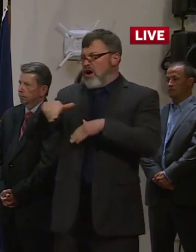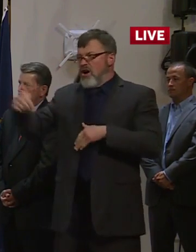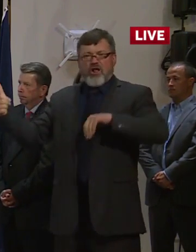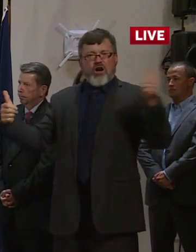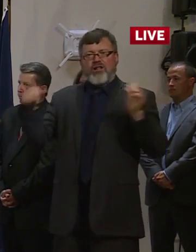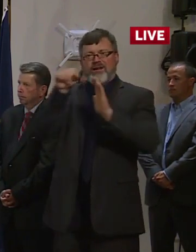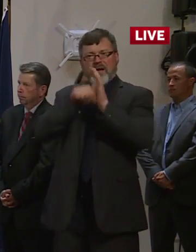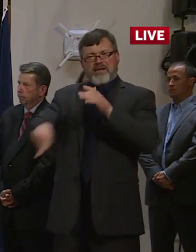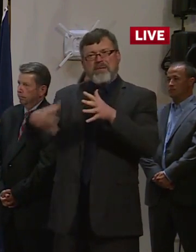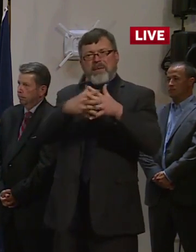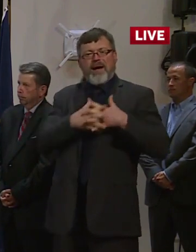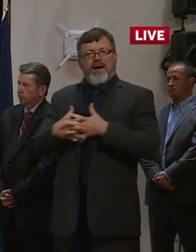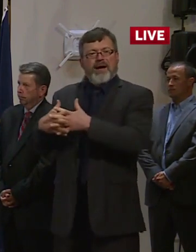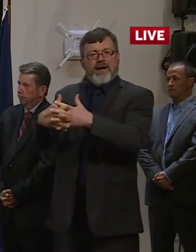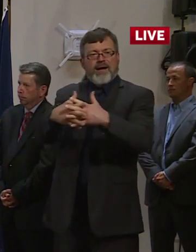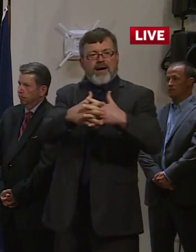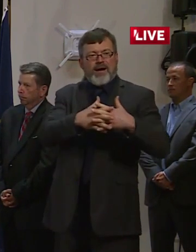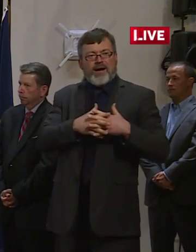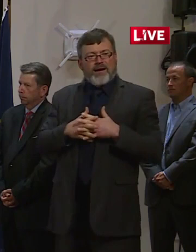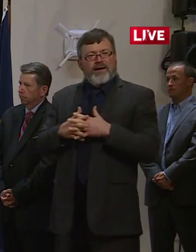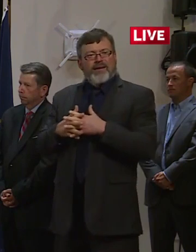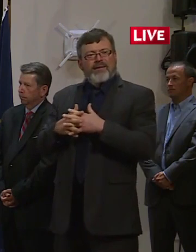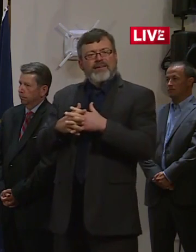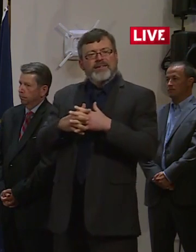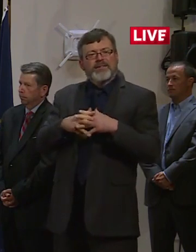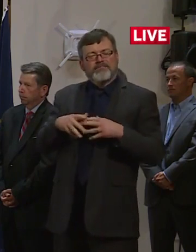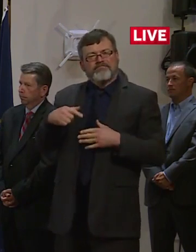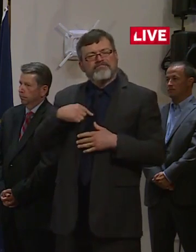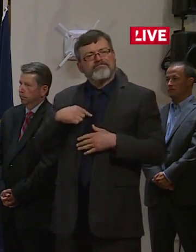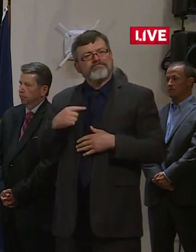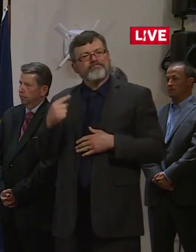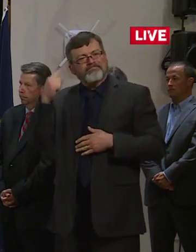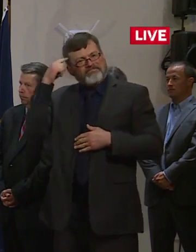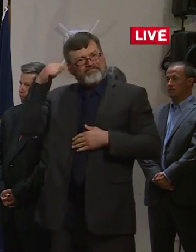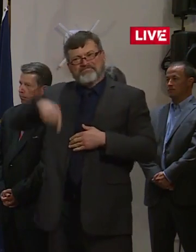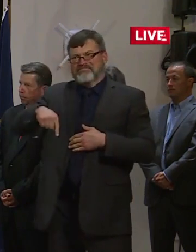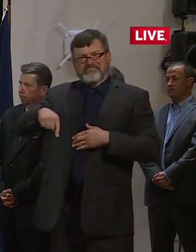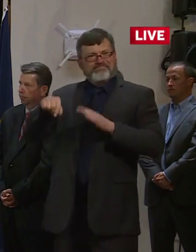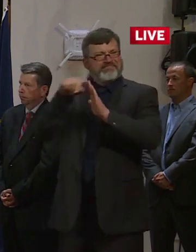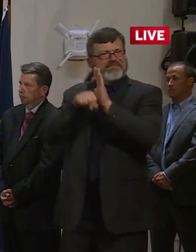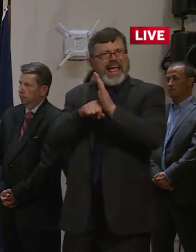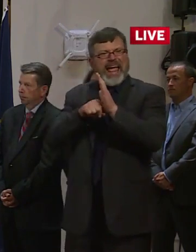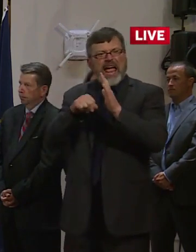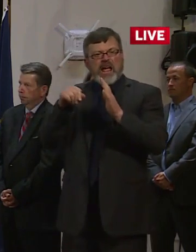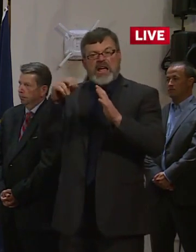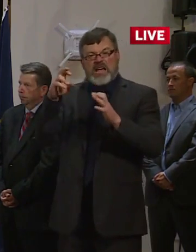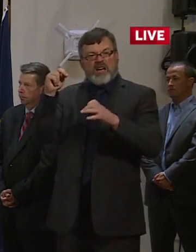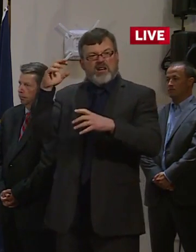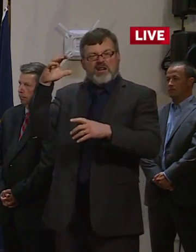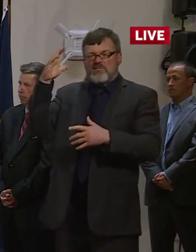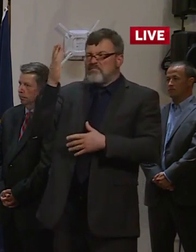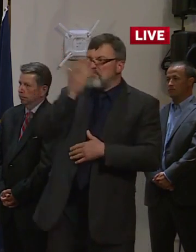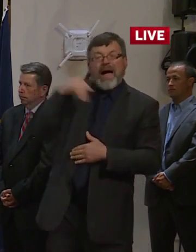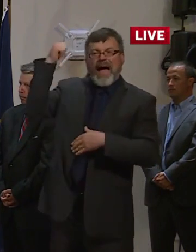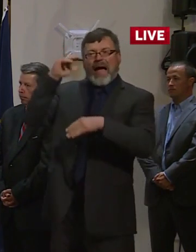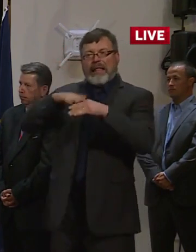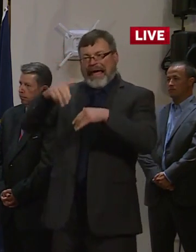YOU HAVE DONE IT BETTER THAN ANY OTRHE CASE -- PLACE IN THE COUNTRY.